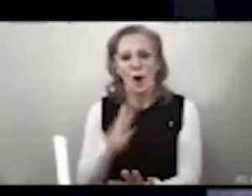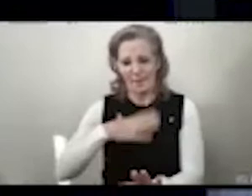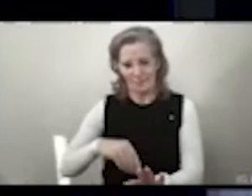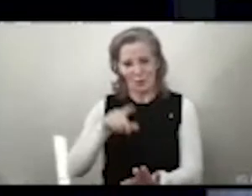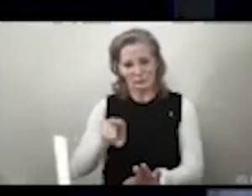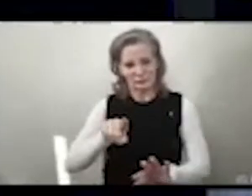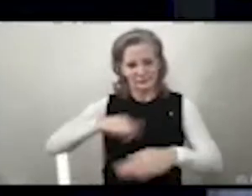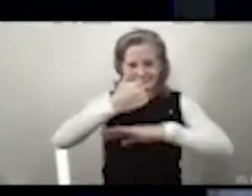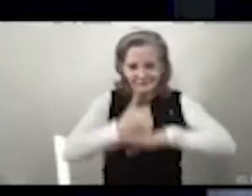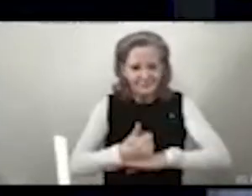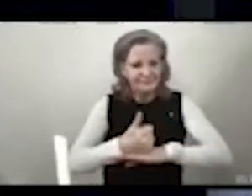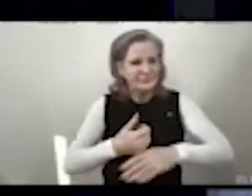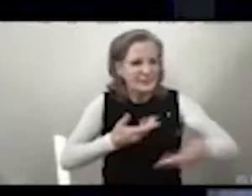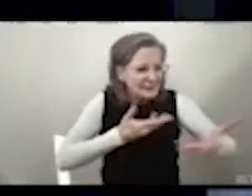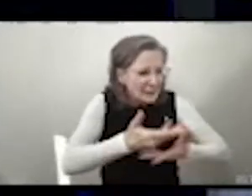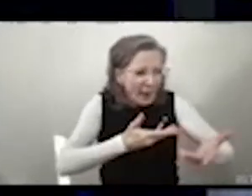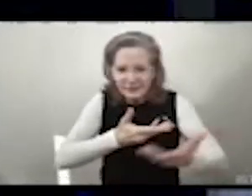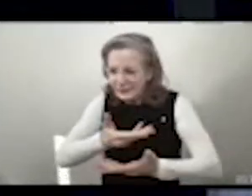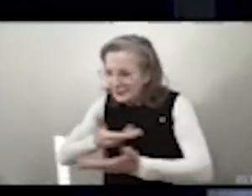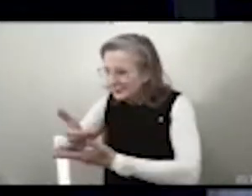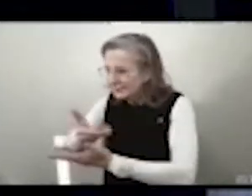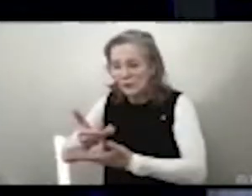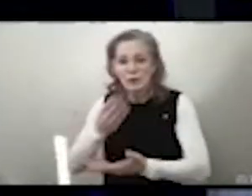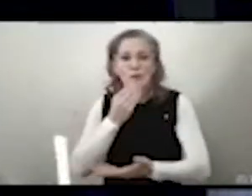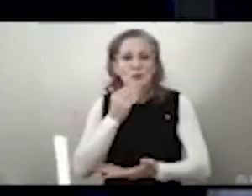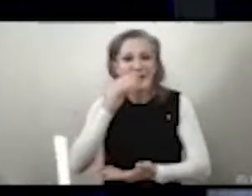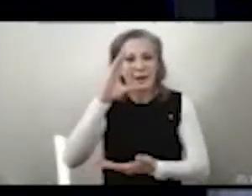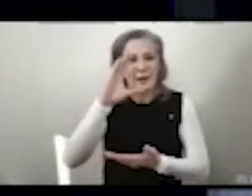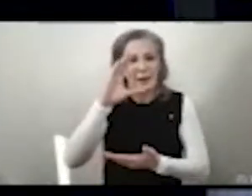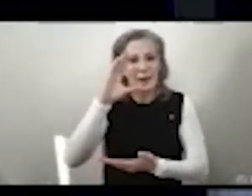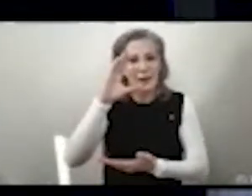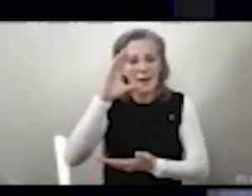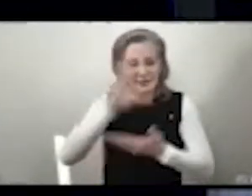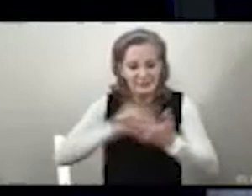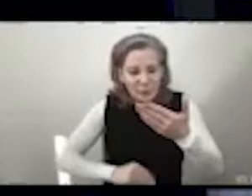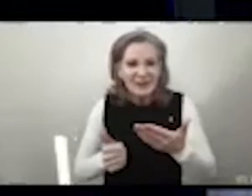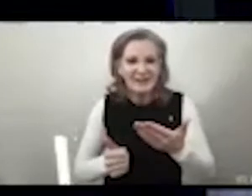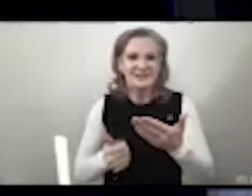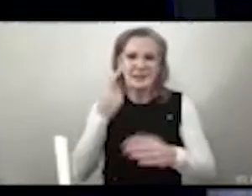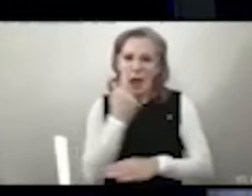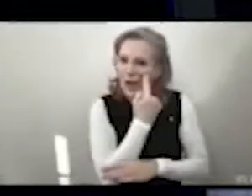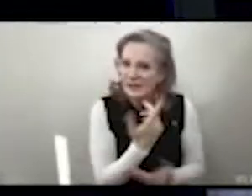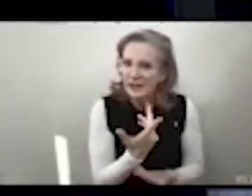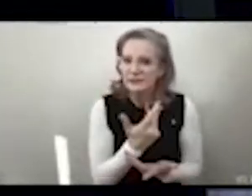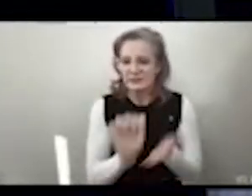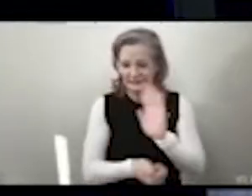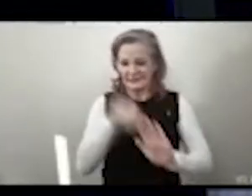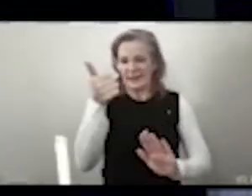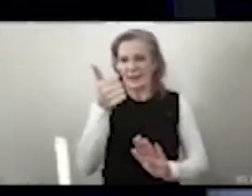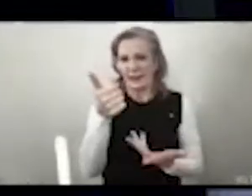by evidence, expertise and experience. And it also sought from the outset to be outward-looking and to be inclusive.